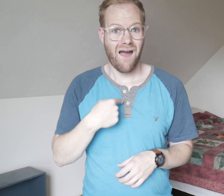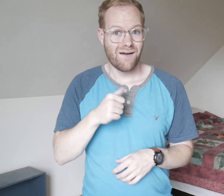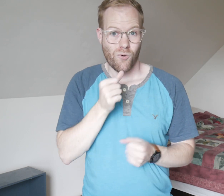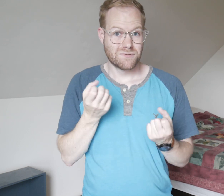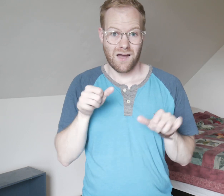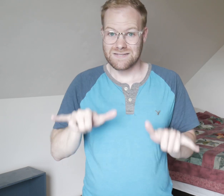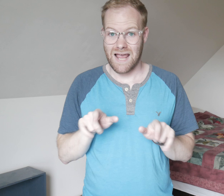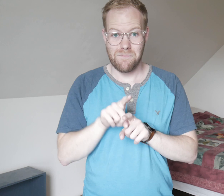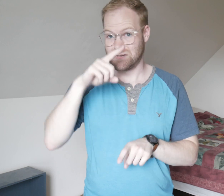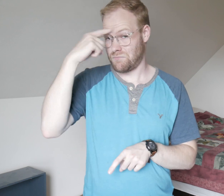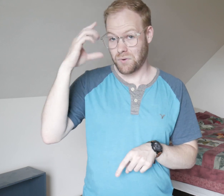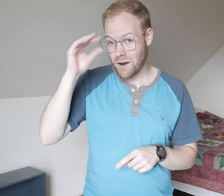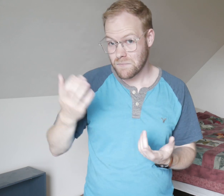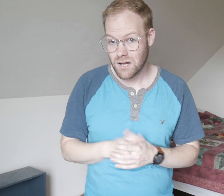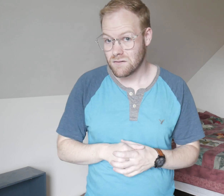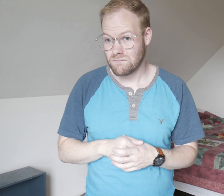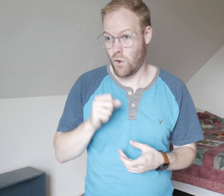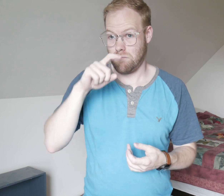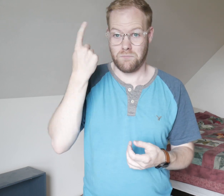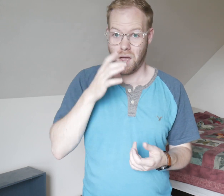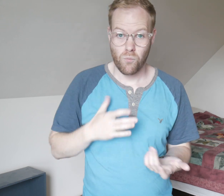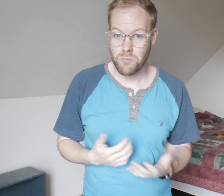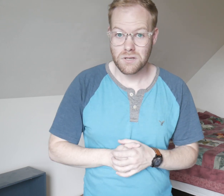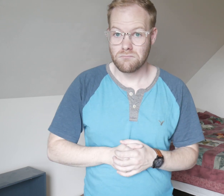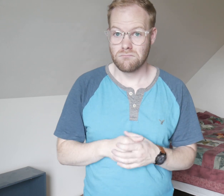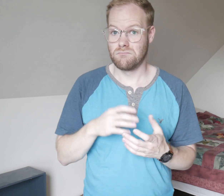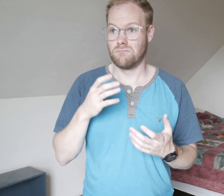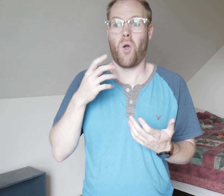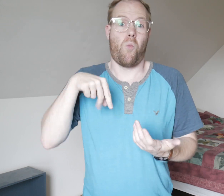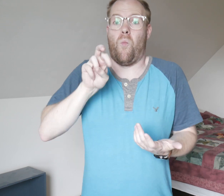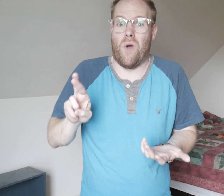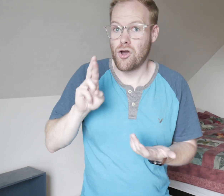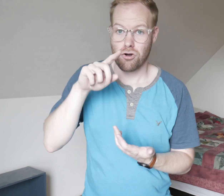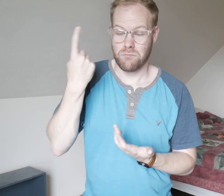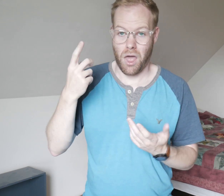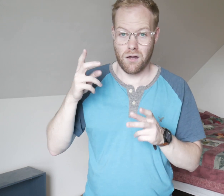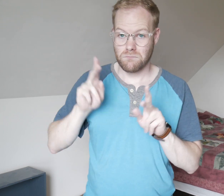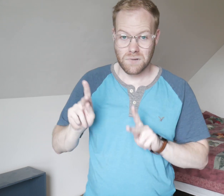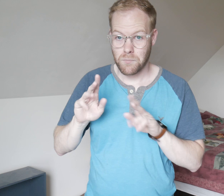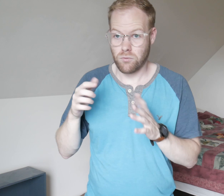I don’t sign the same as a Black man, or a Black woman. Or even queer Black people.